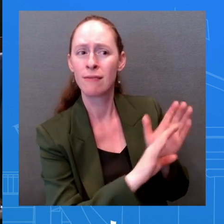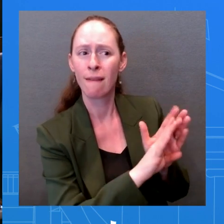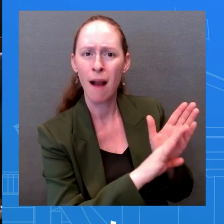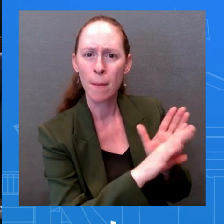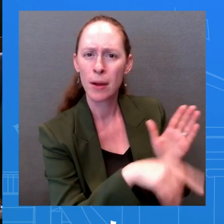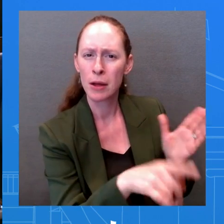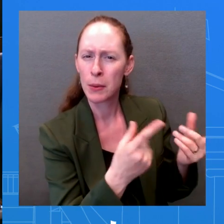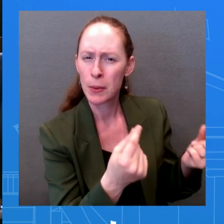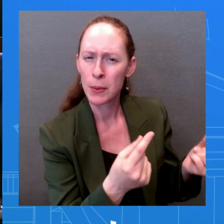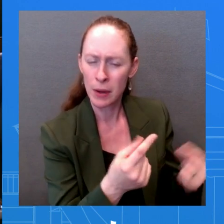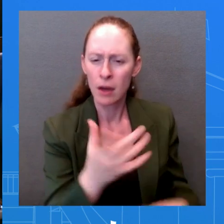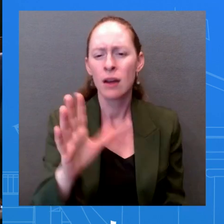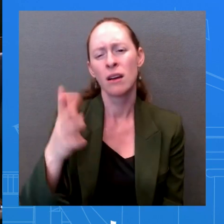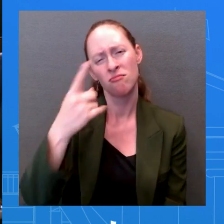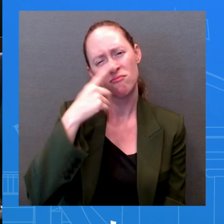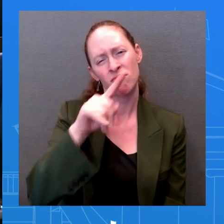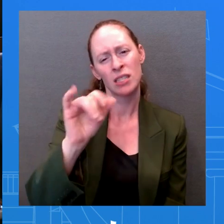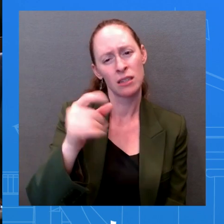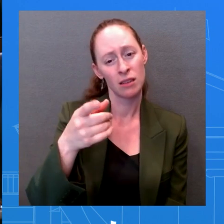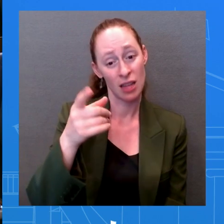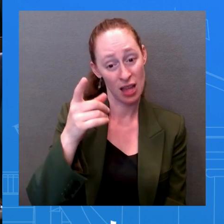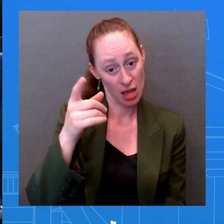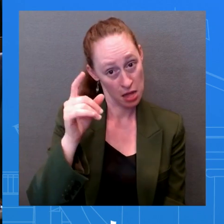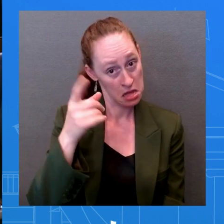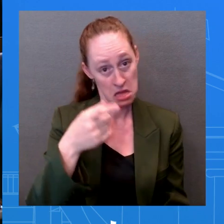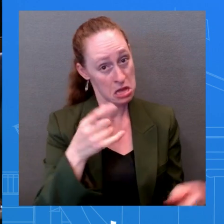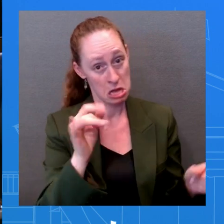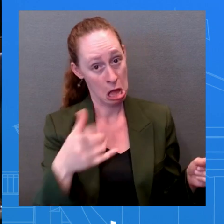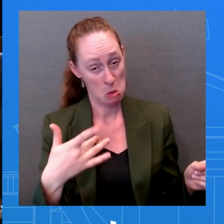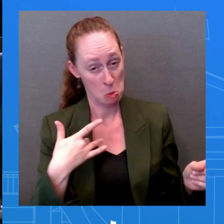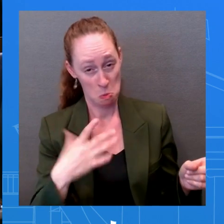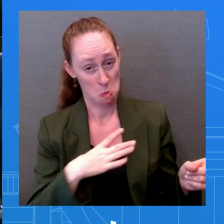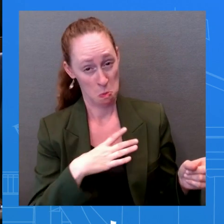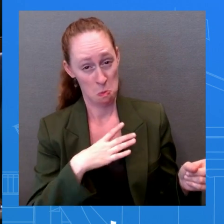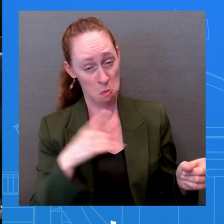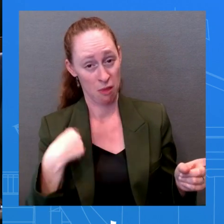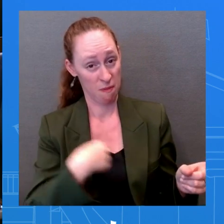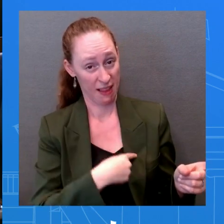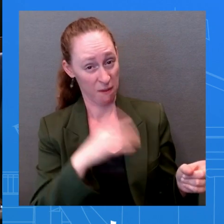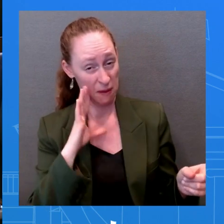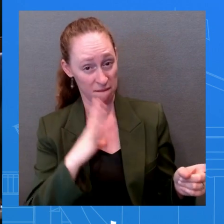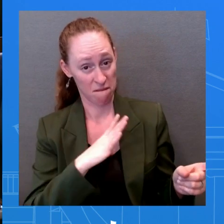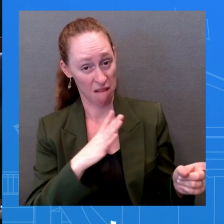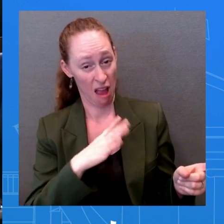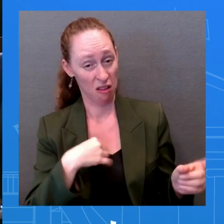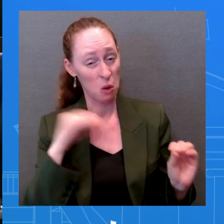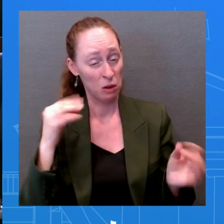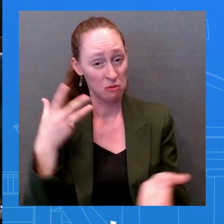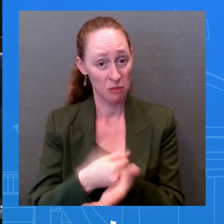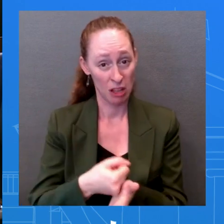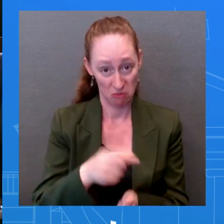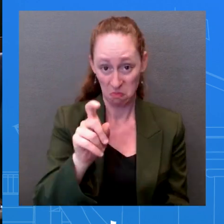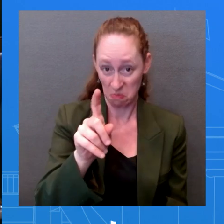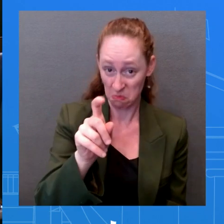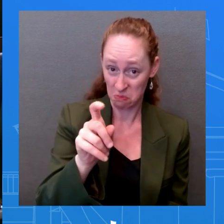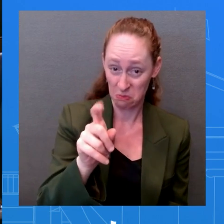and what your concerns are about the interest rate increases? I realize the Fed is independent,